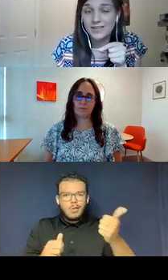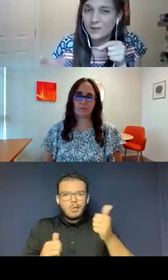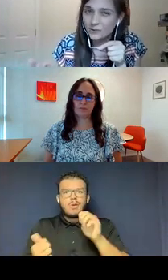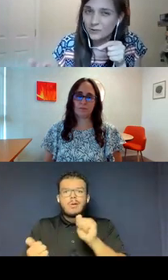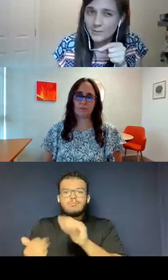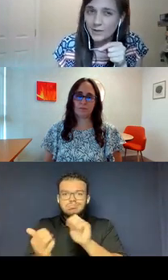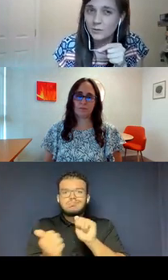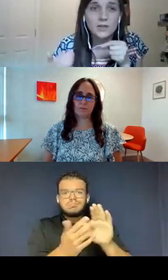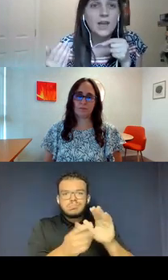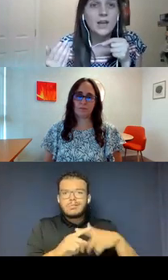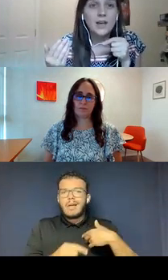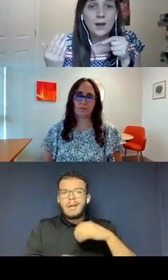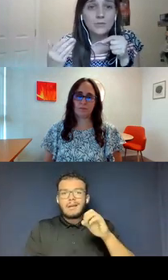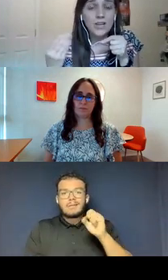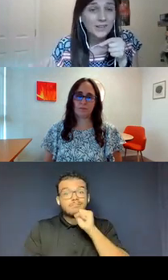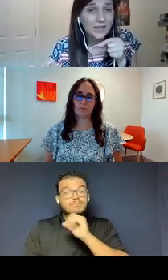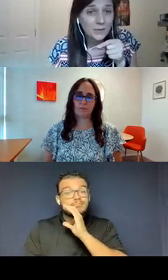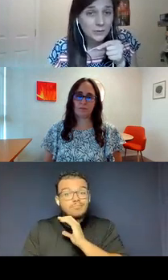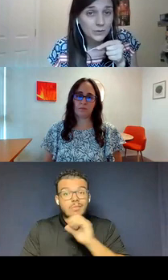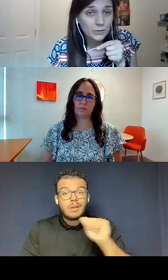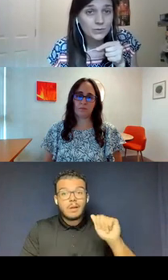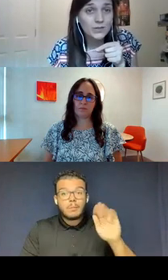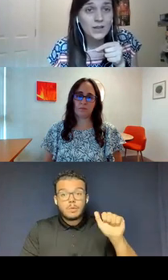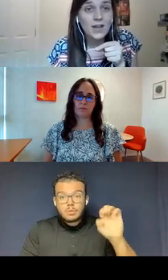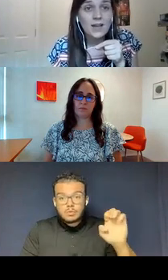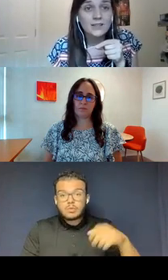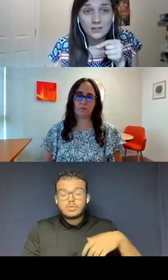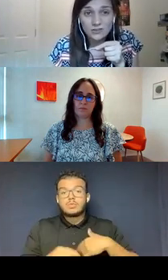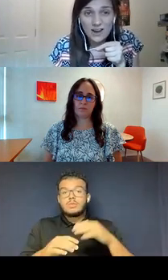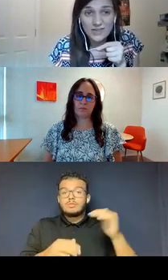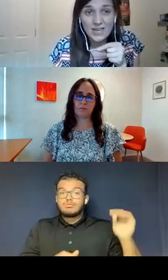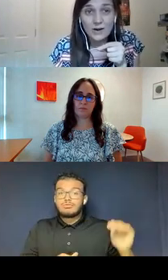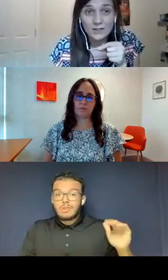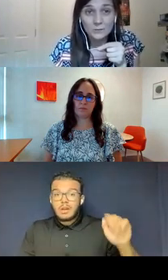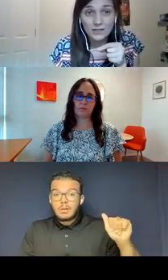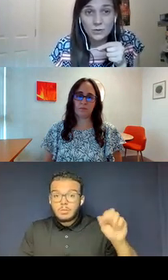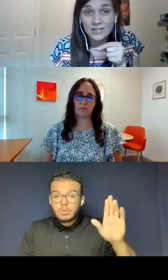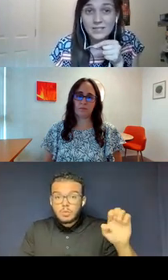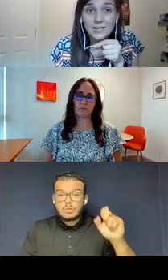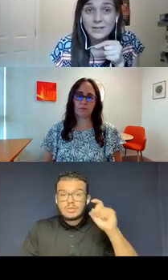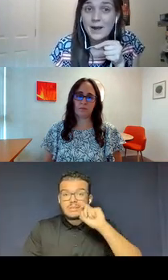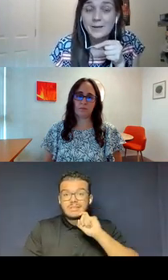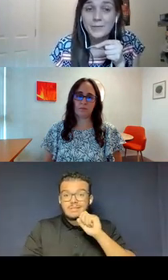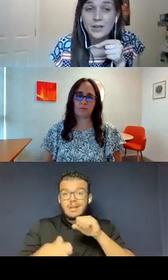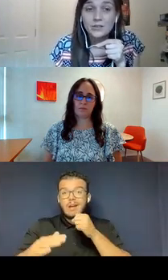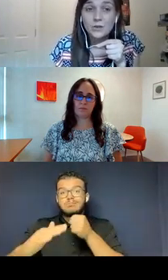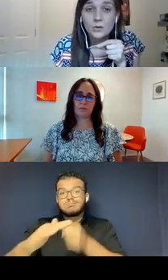like elder abuse, child abuse, sex trafficking, or exploitation.